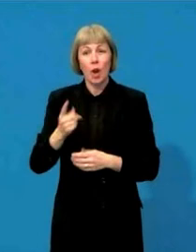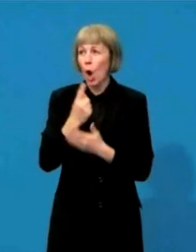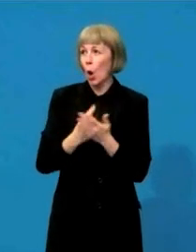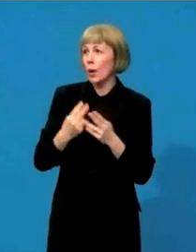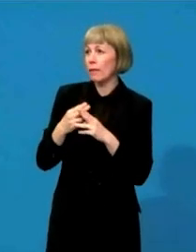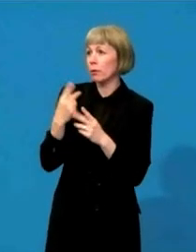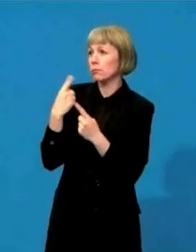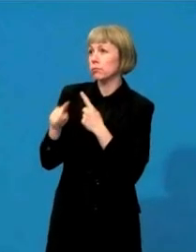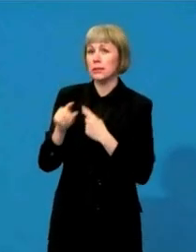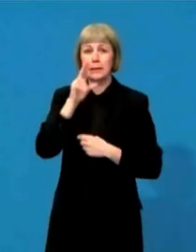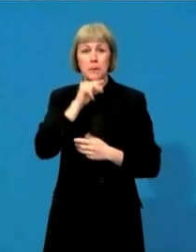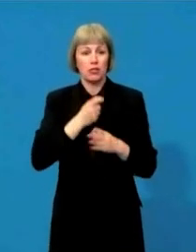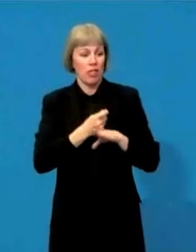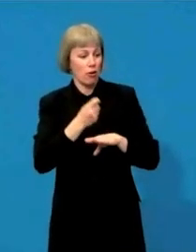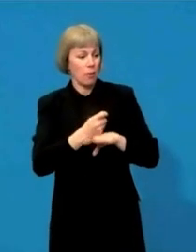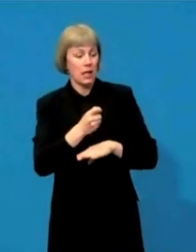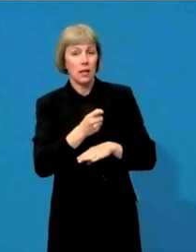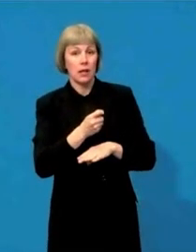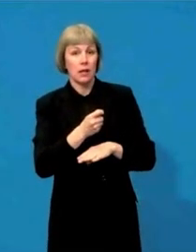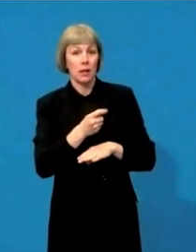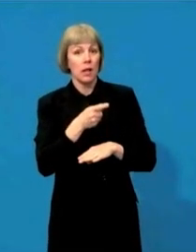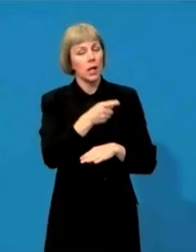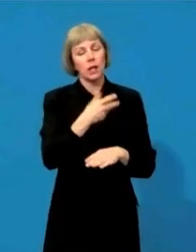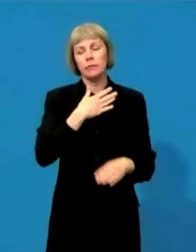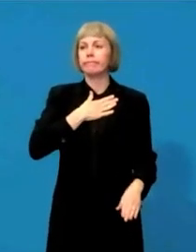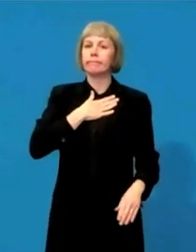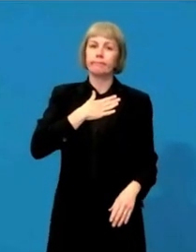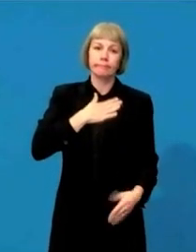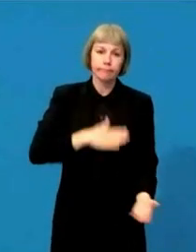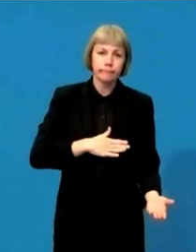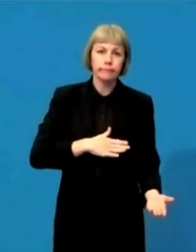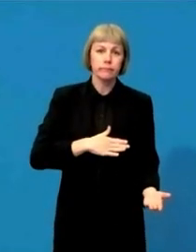He only does it because we encourage him to persist.